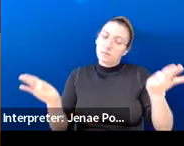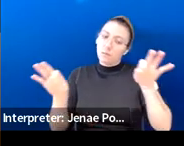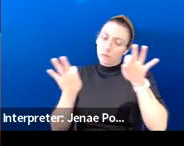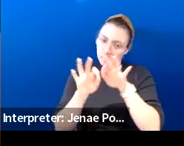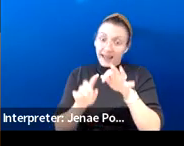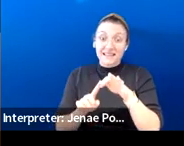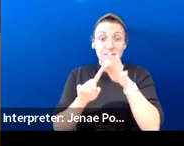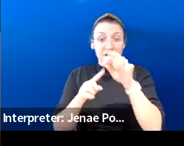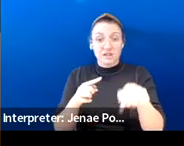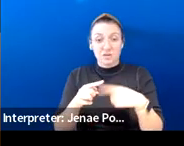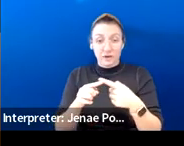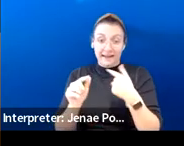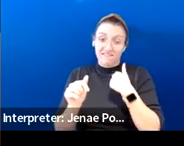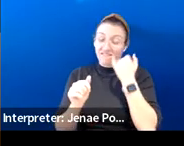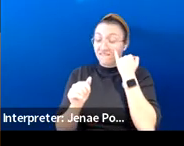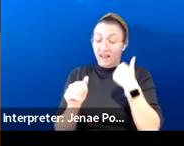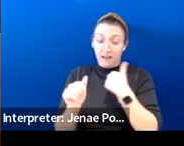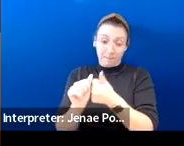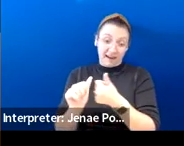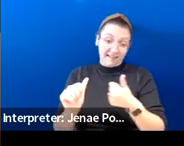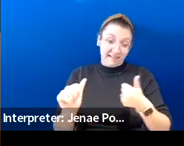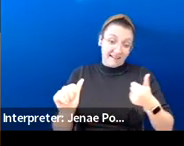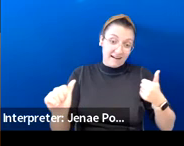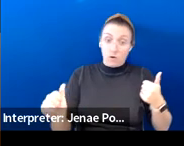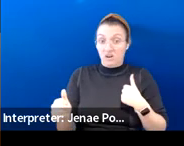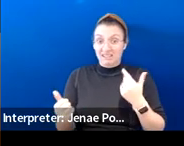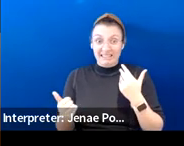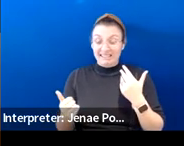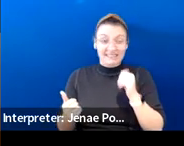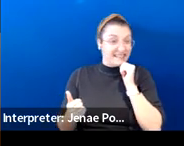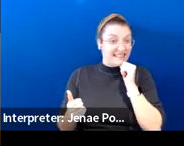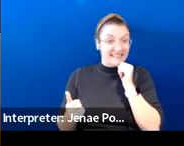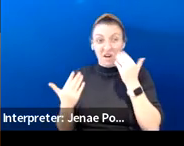you know, you fall behind or you just, you know, don't know the subject. I know it's because I know for me